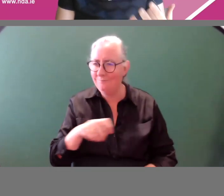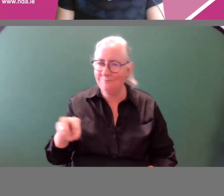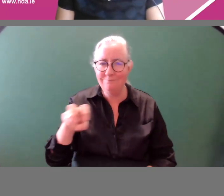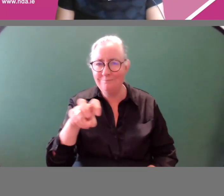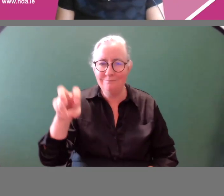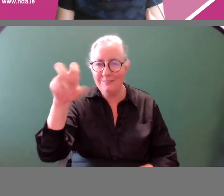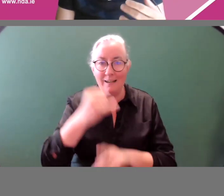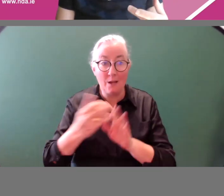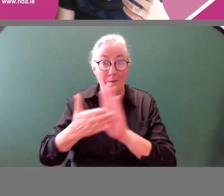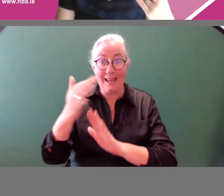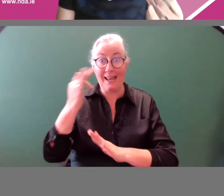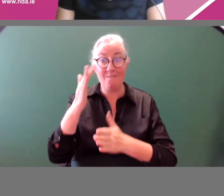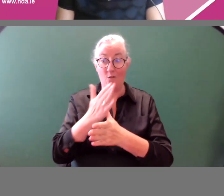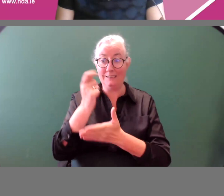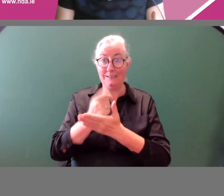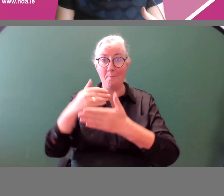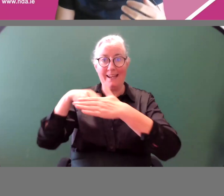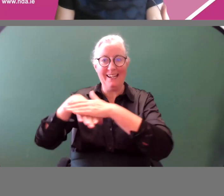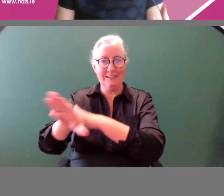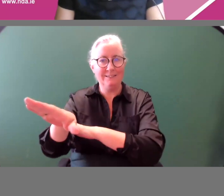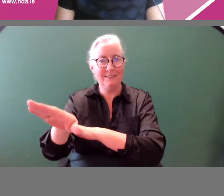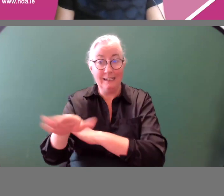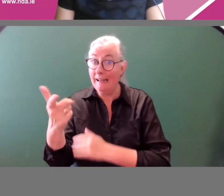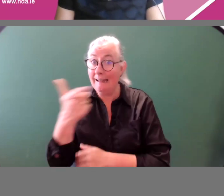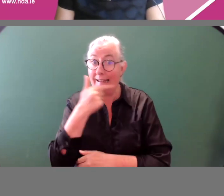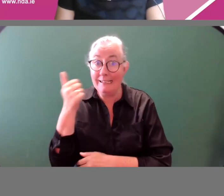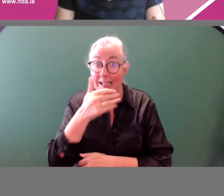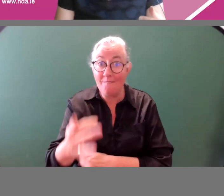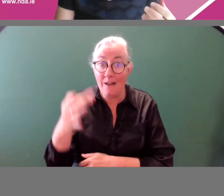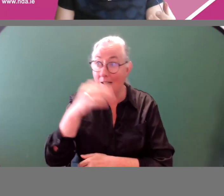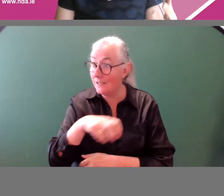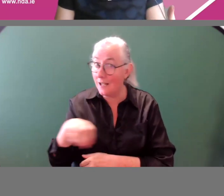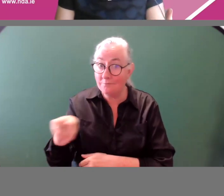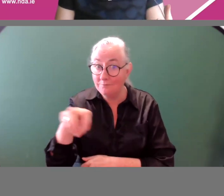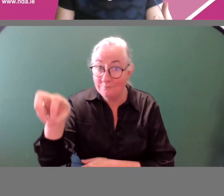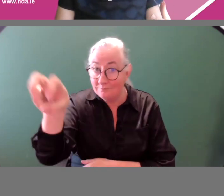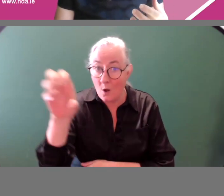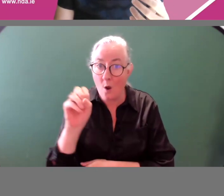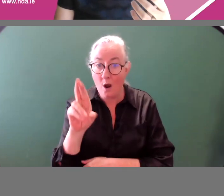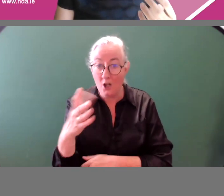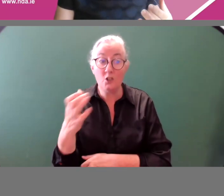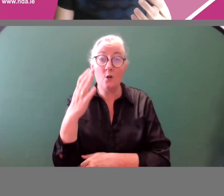first-time user, how easy is it to find your way around. In the Central Bank there is a central